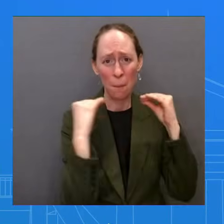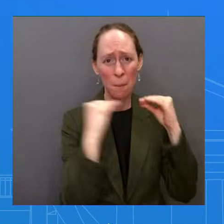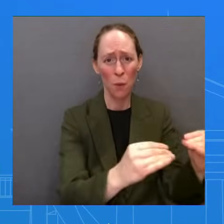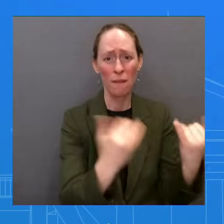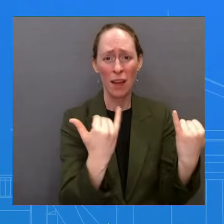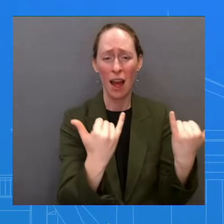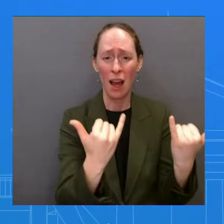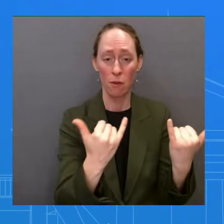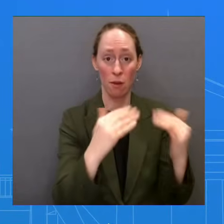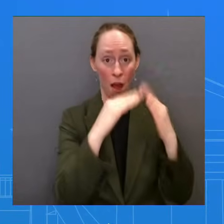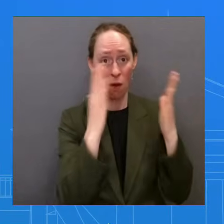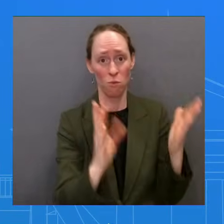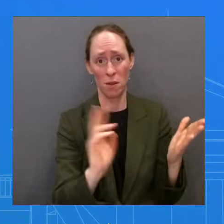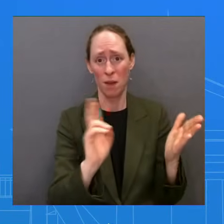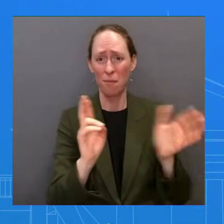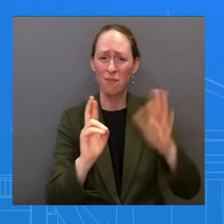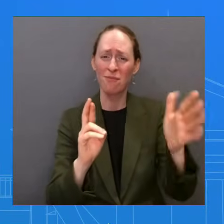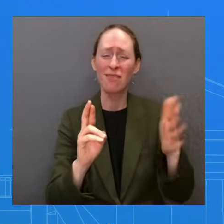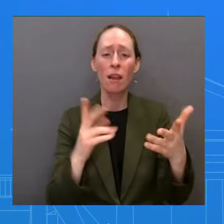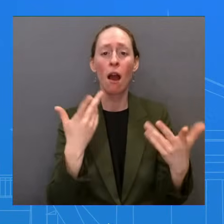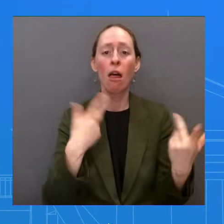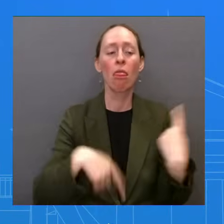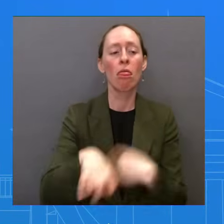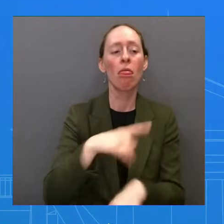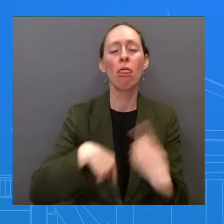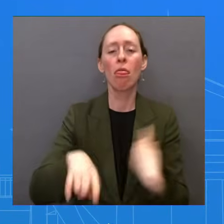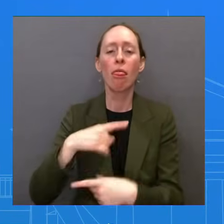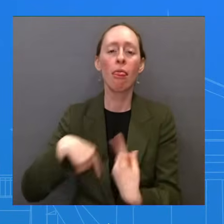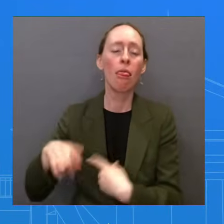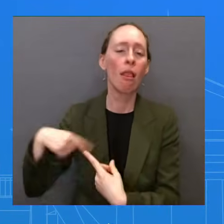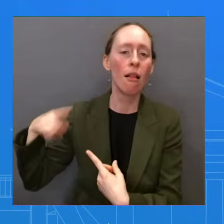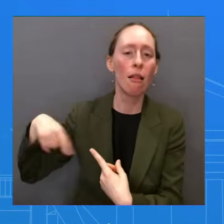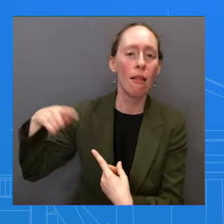which would have devastating consequences on our economy and the American people.